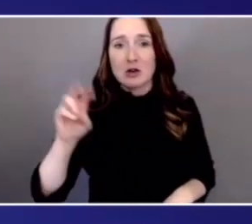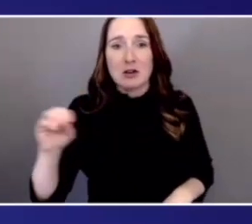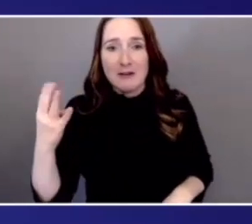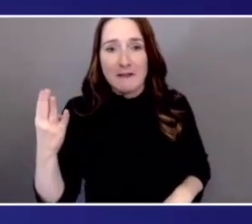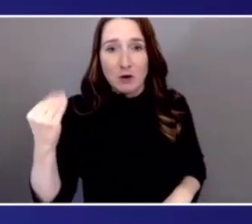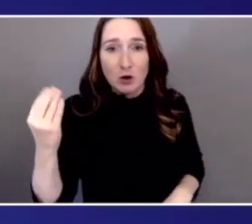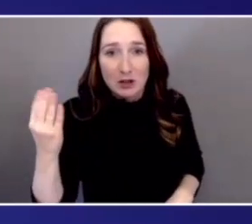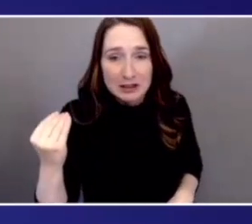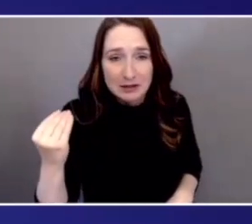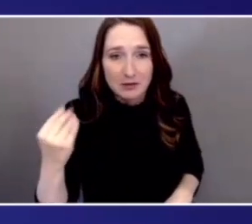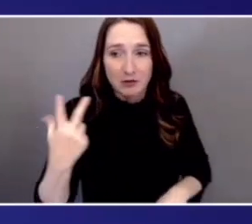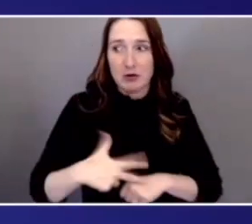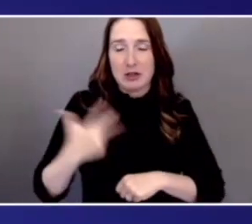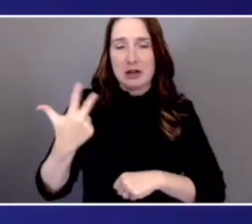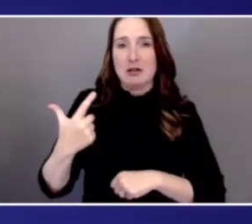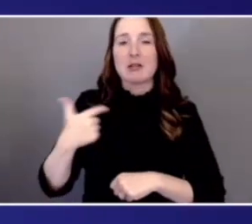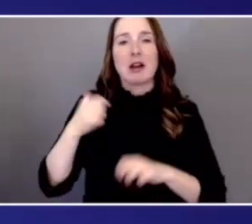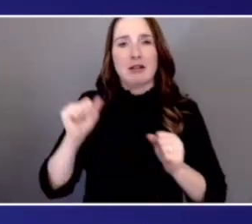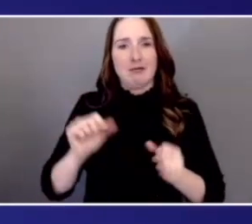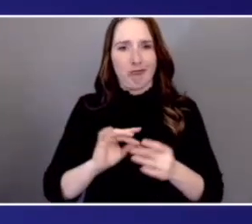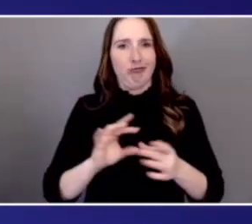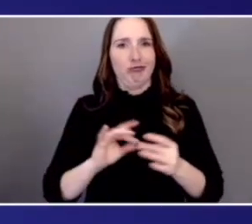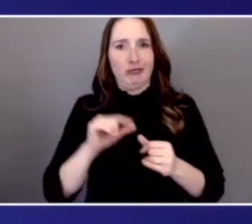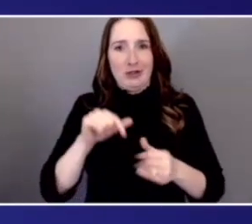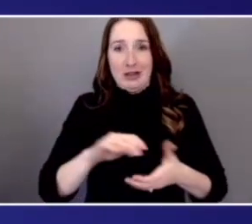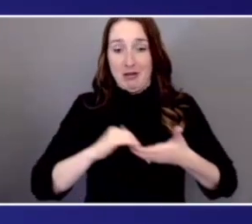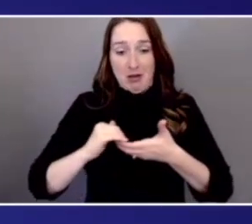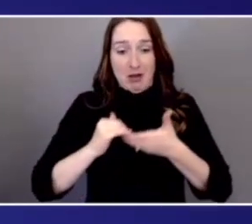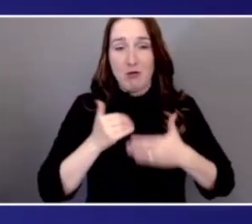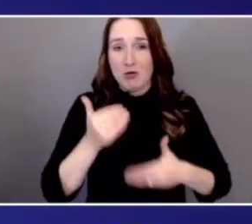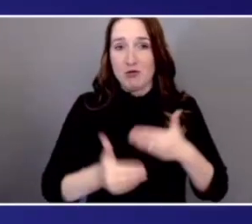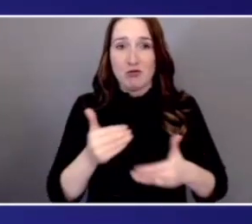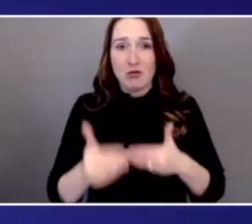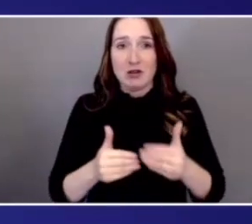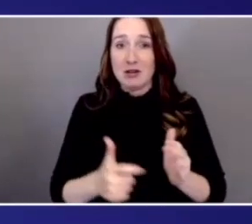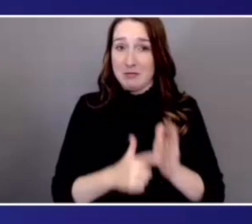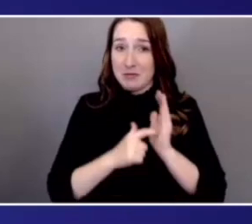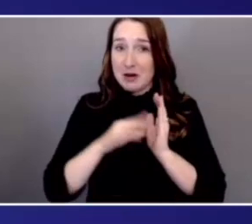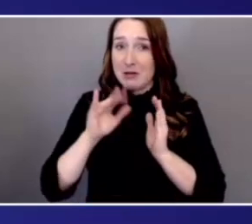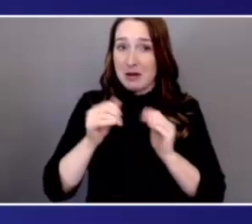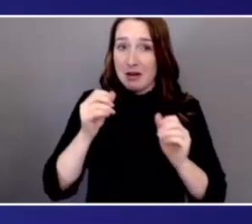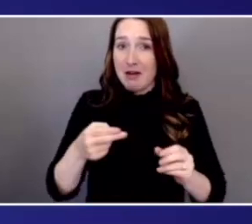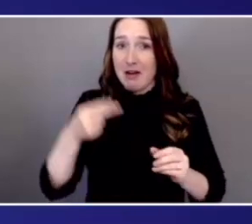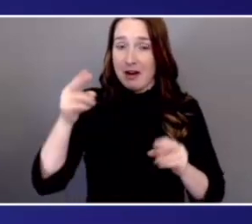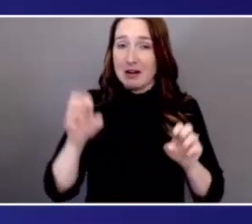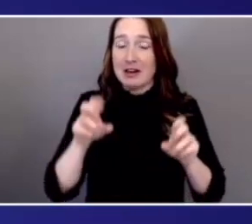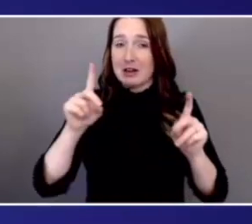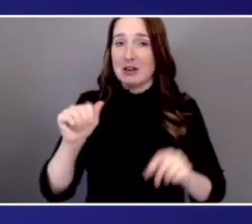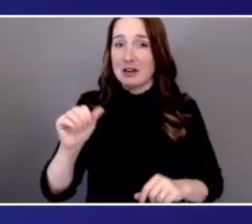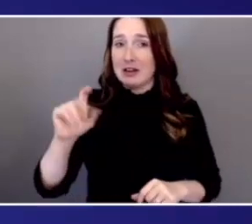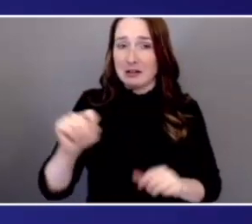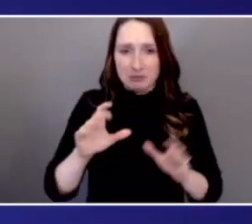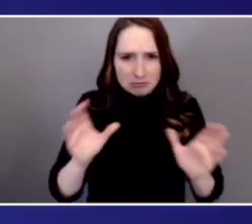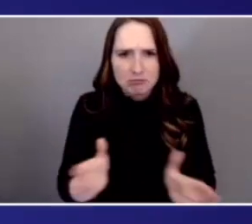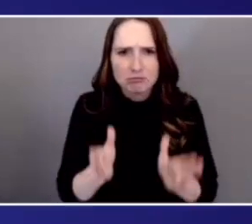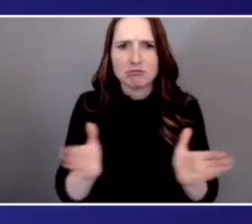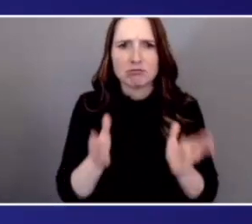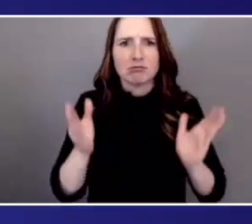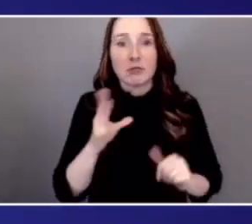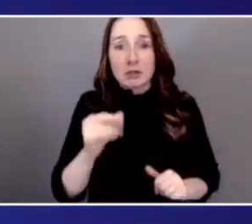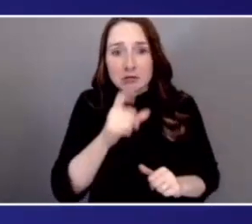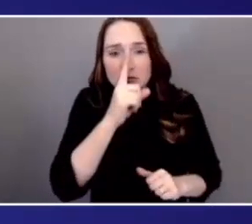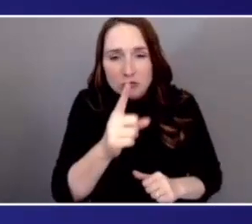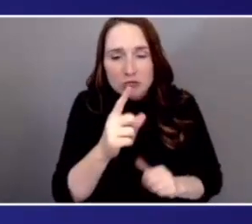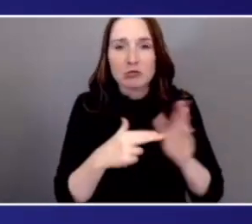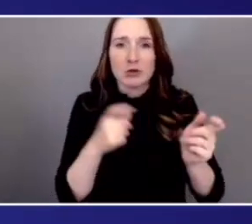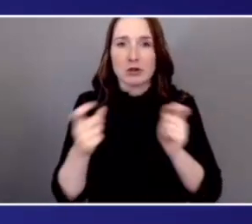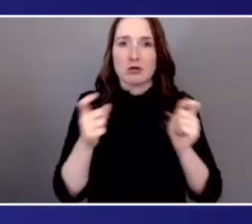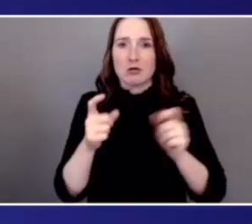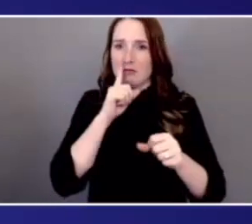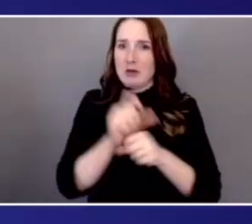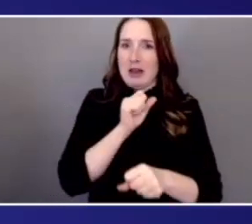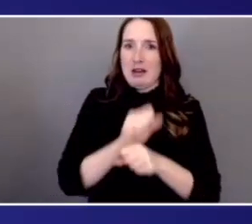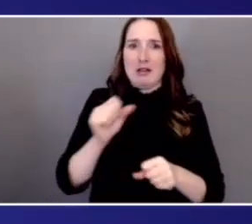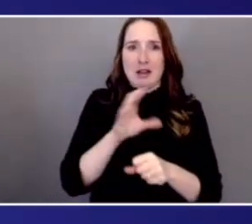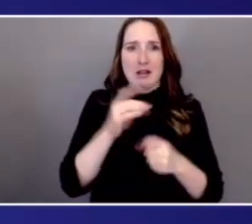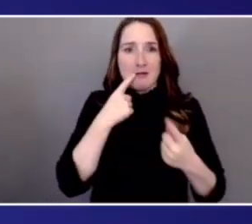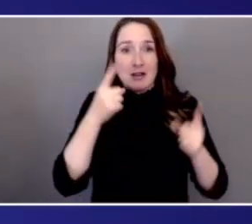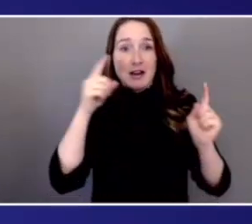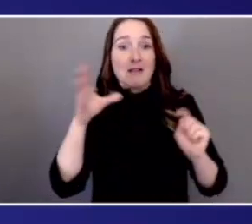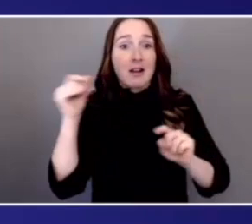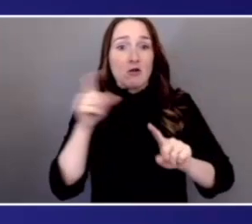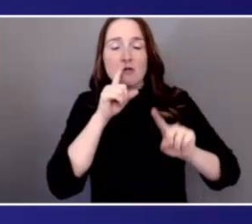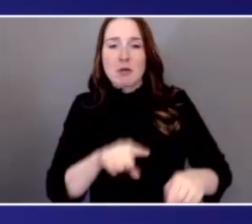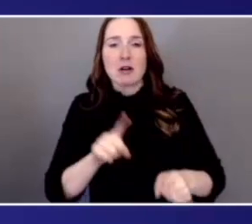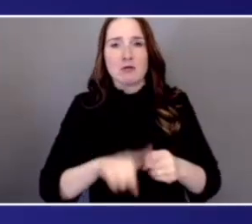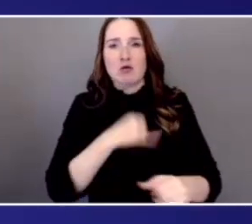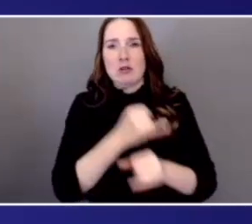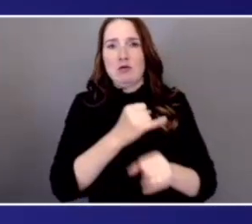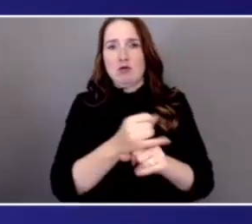I can attest that this collaborative process mandated by the Higher Education Act encourages, ensures regulations are practical, effective, and responsive to institutional challenges.